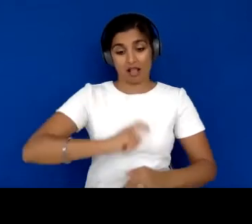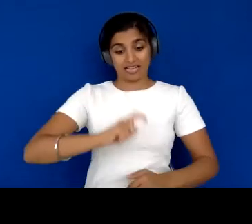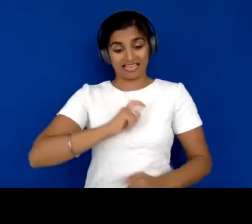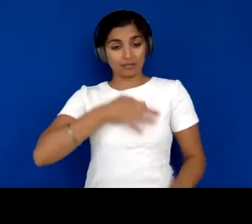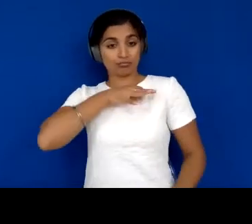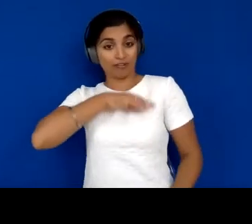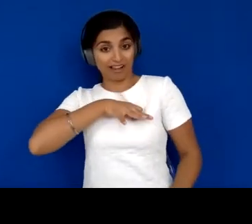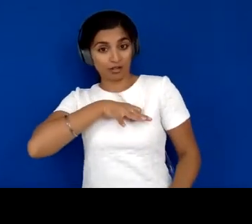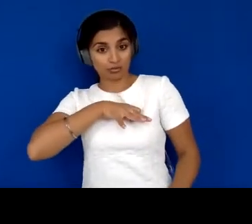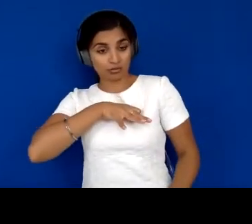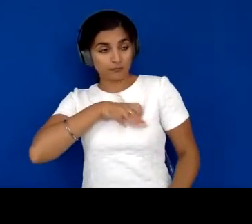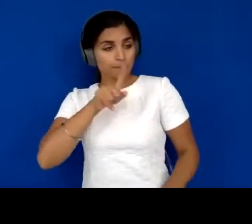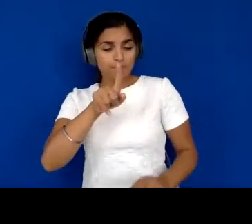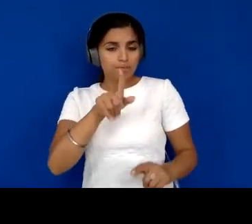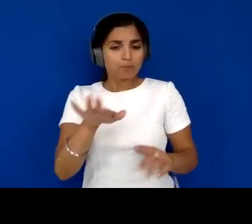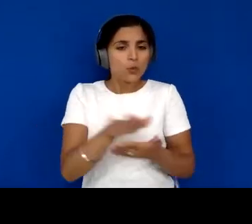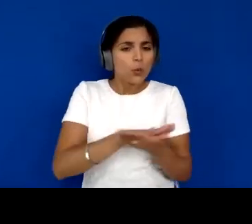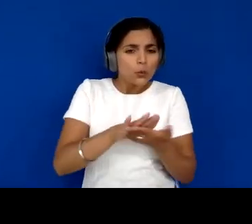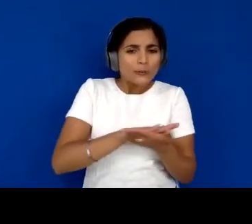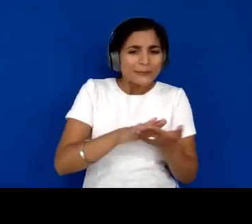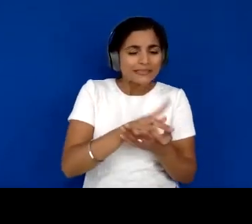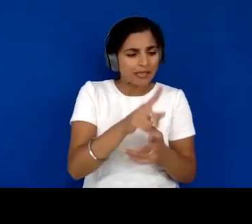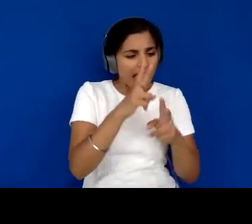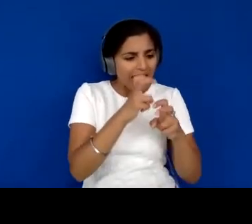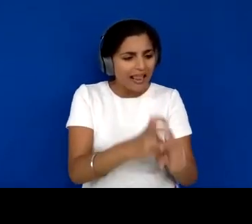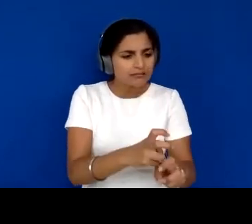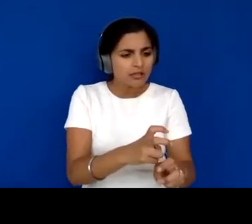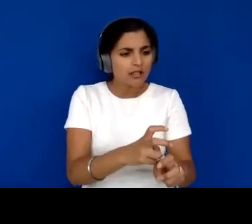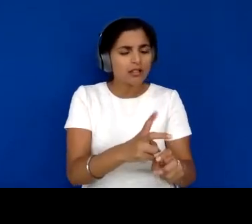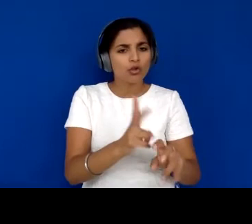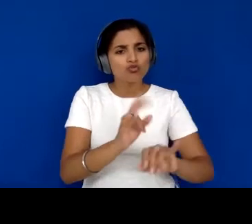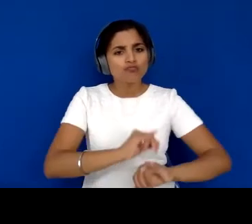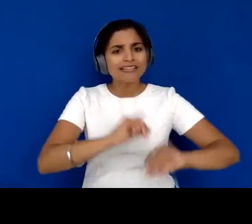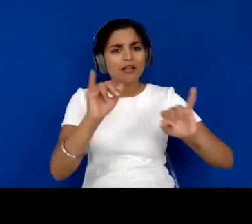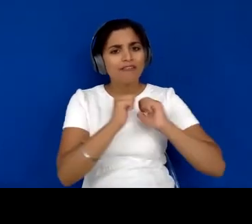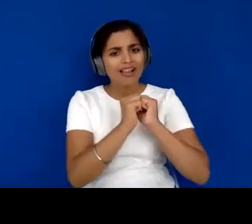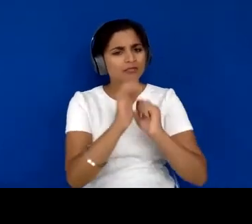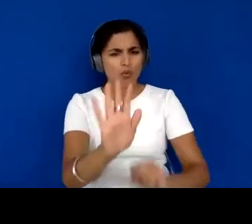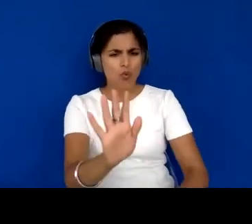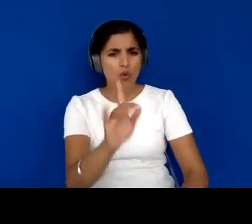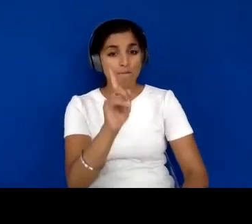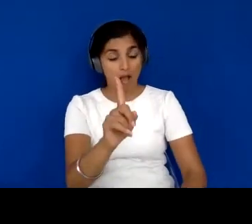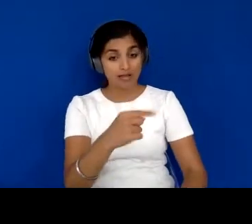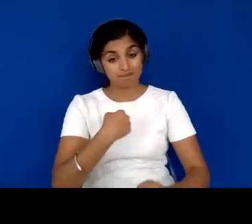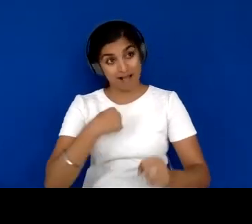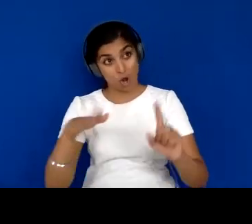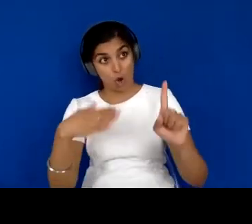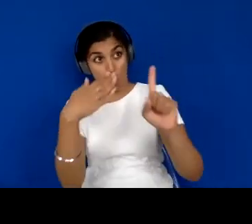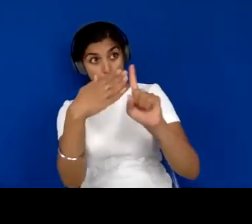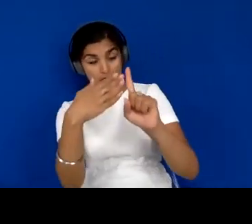its analytical and critical validity my goal and my proposition to you is to